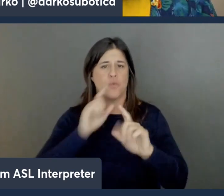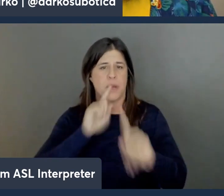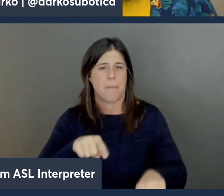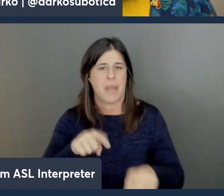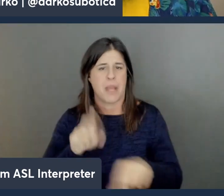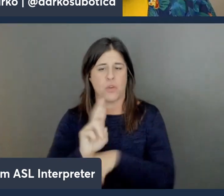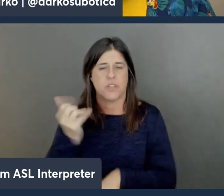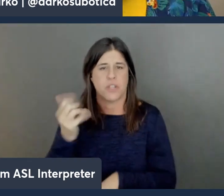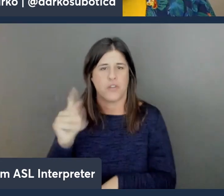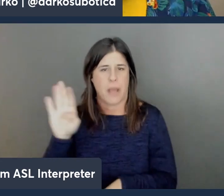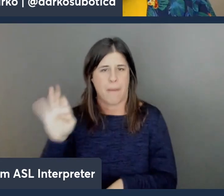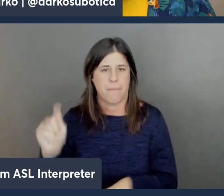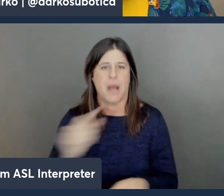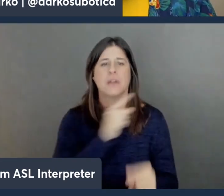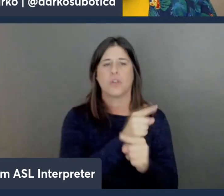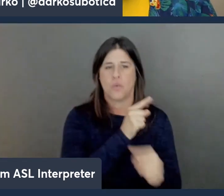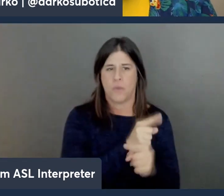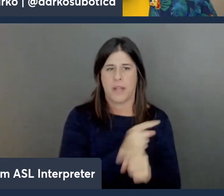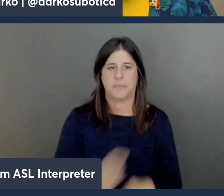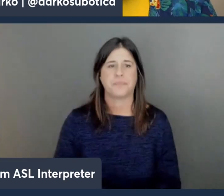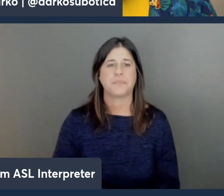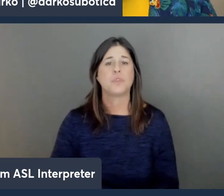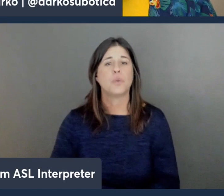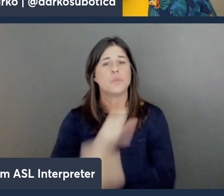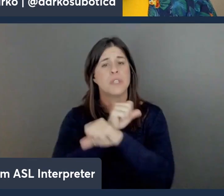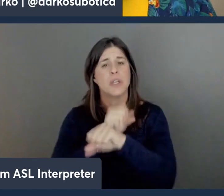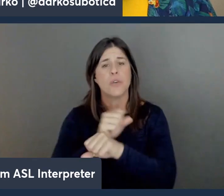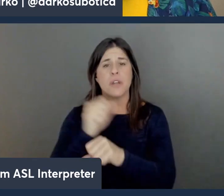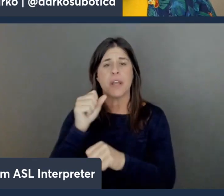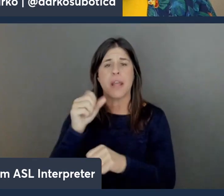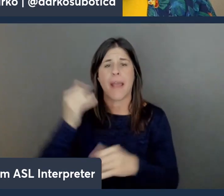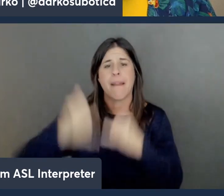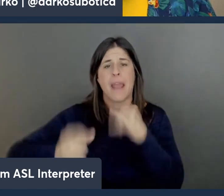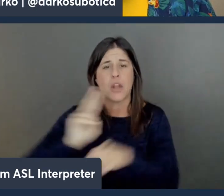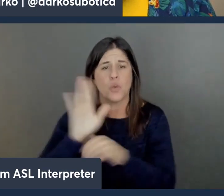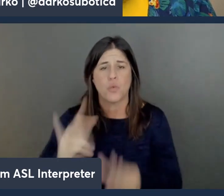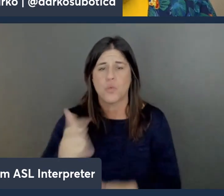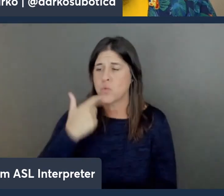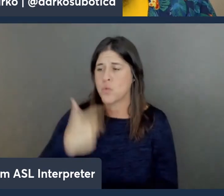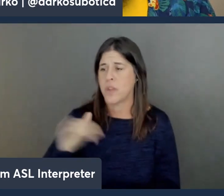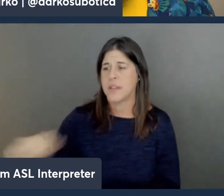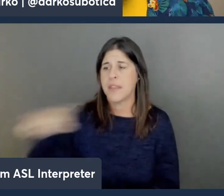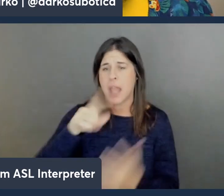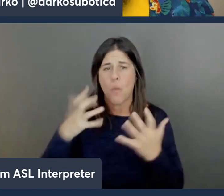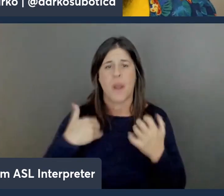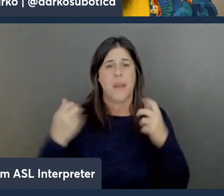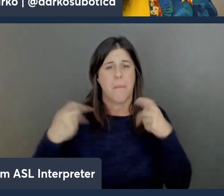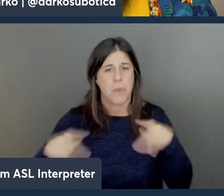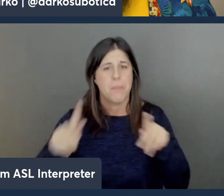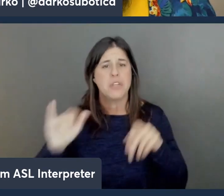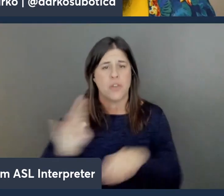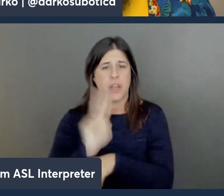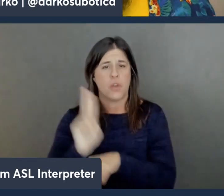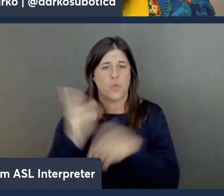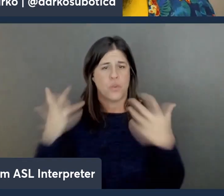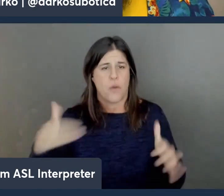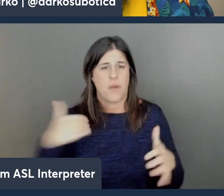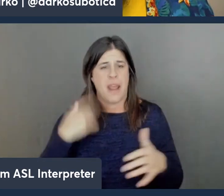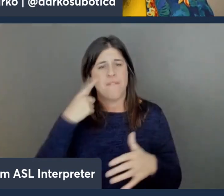So what security administrators had to understand, they wanted to have the permissions that users have, in other tools,